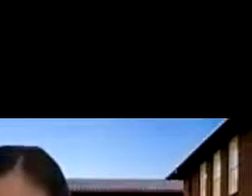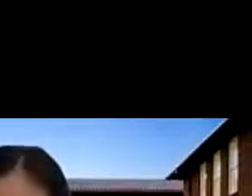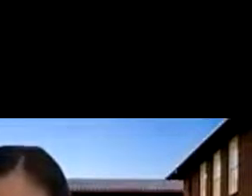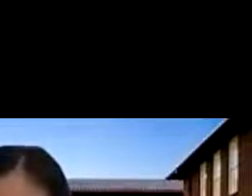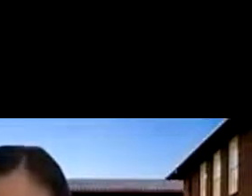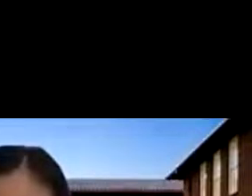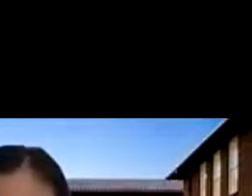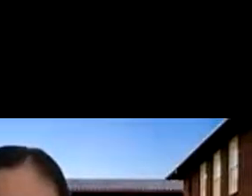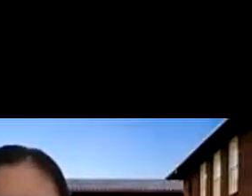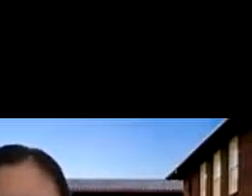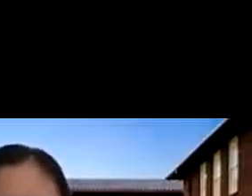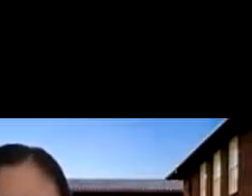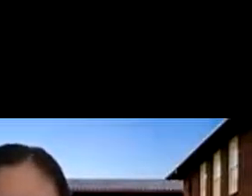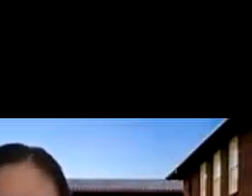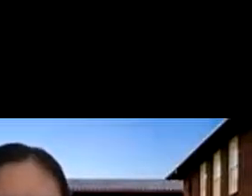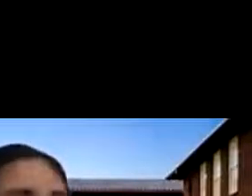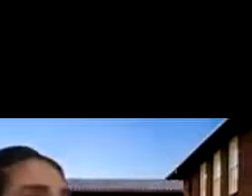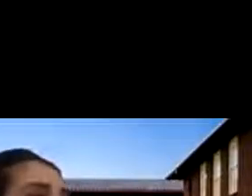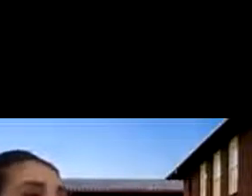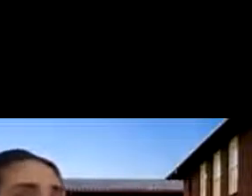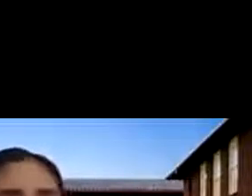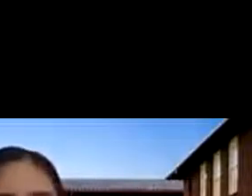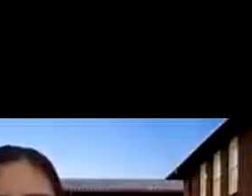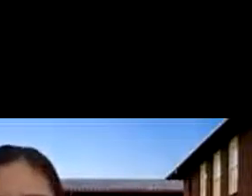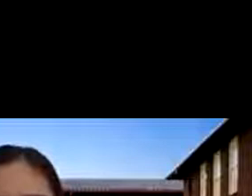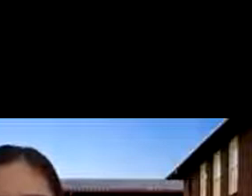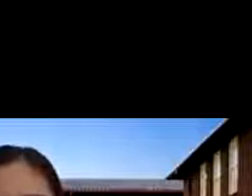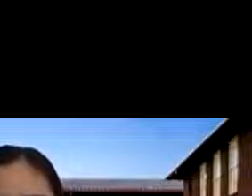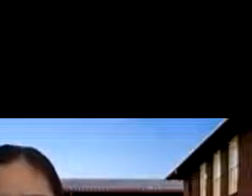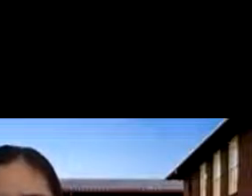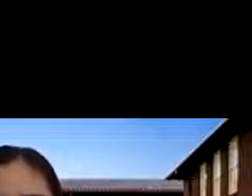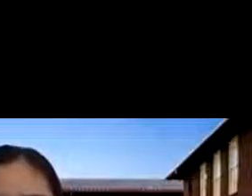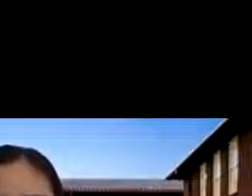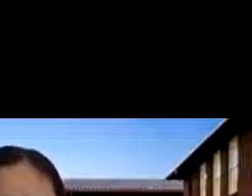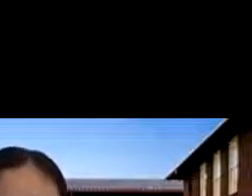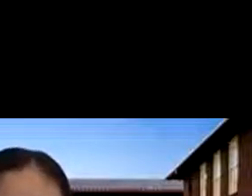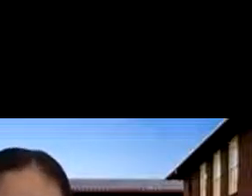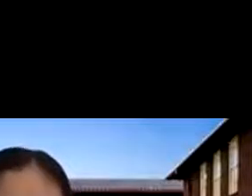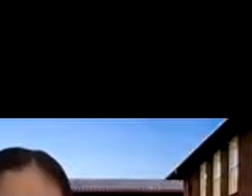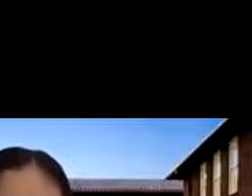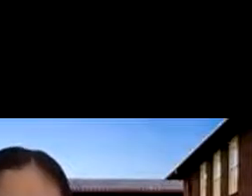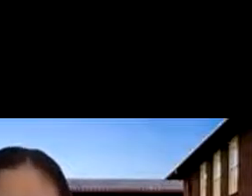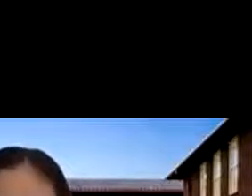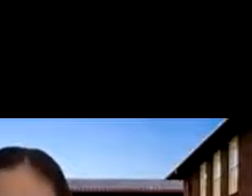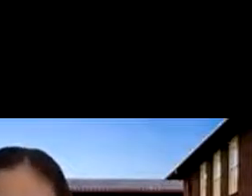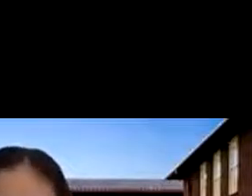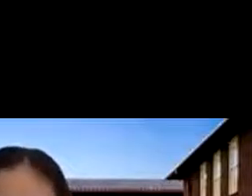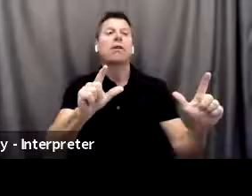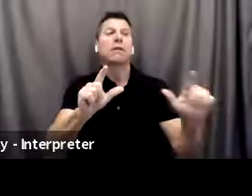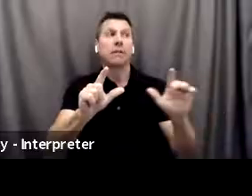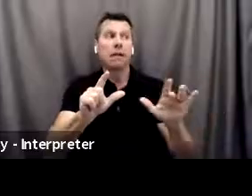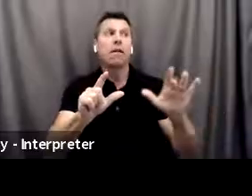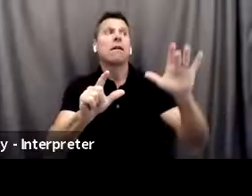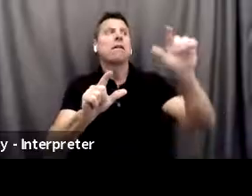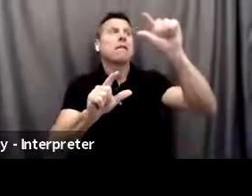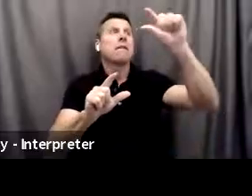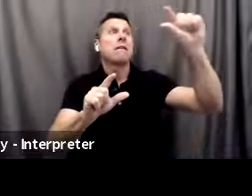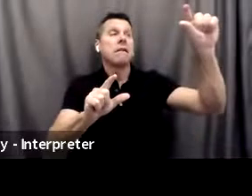I think it will only pop up when you have your screen shared. So if you share your screen and then go to the top you know how